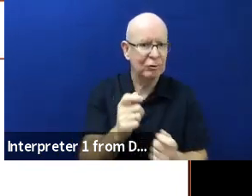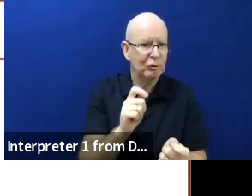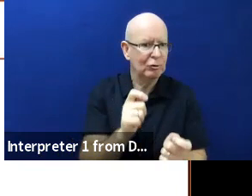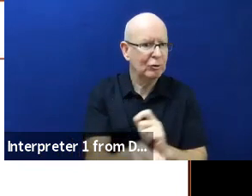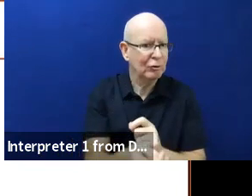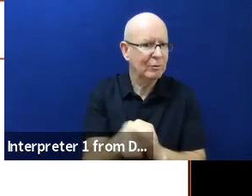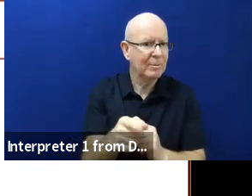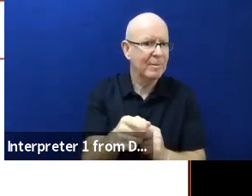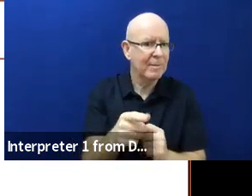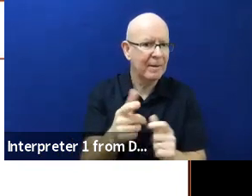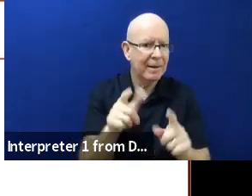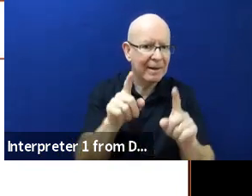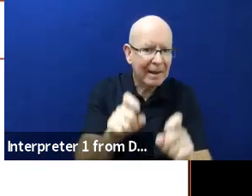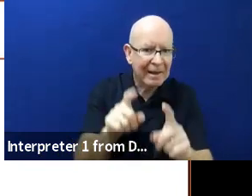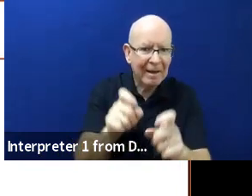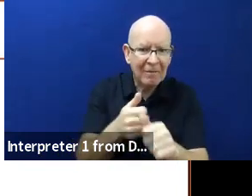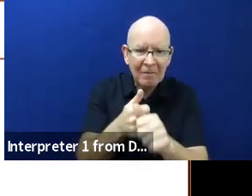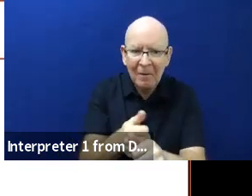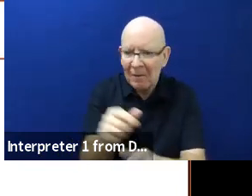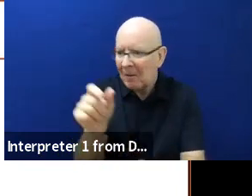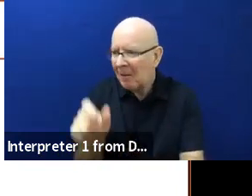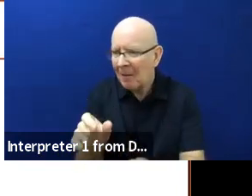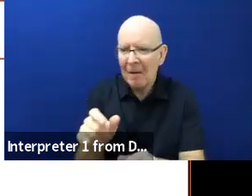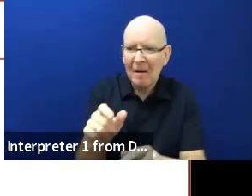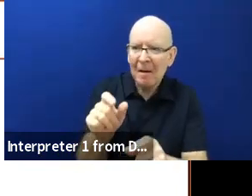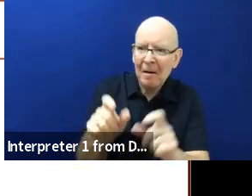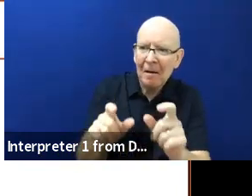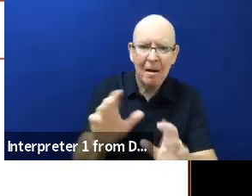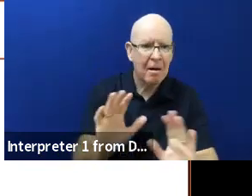should also disregard the inclusion of a disability allowance in the means test.